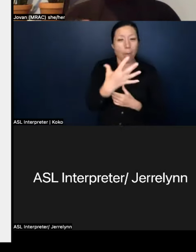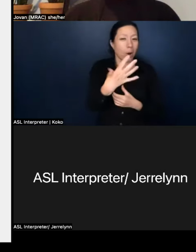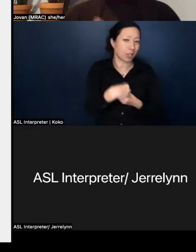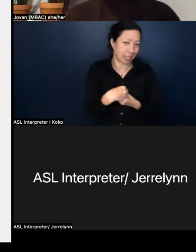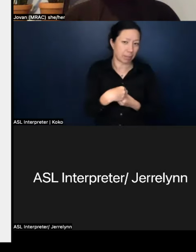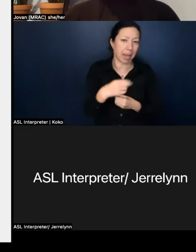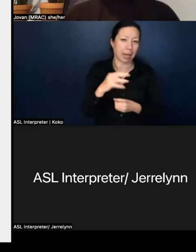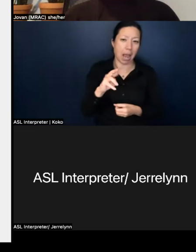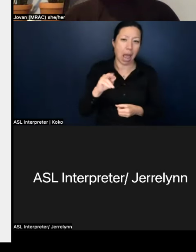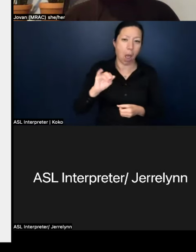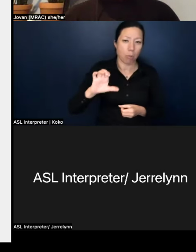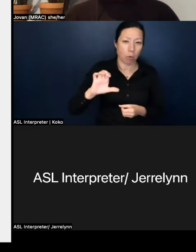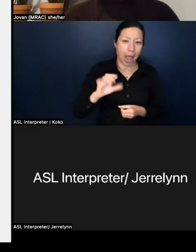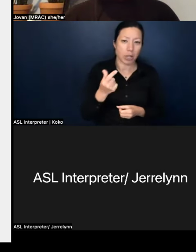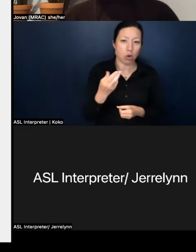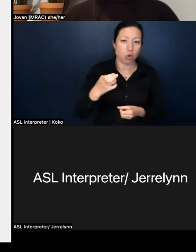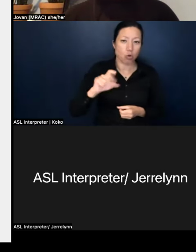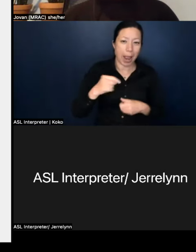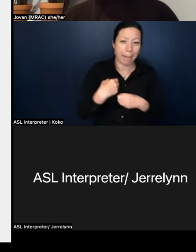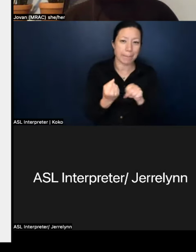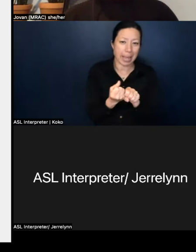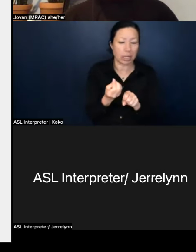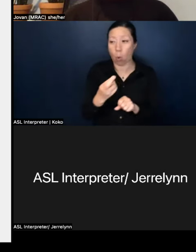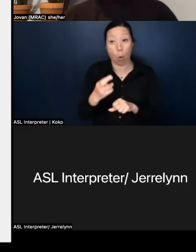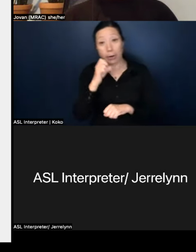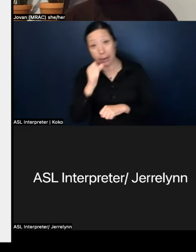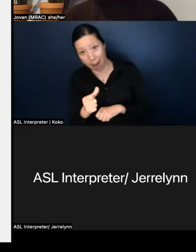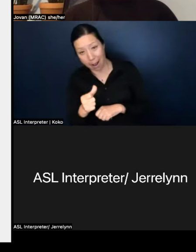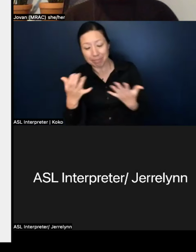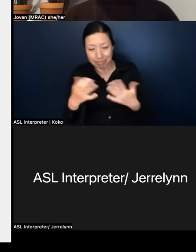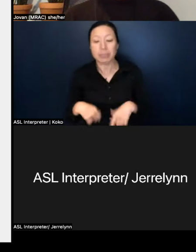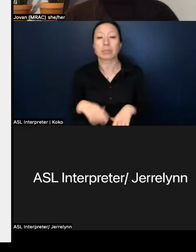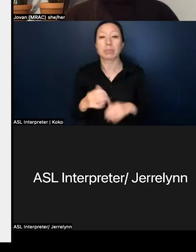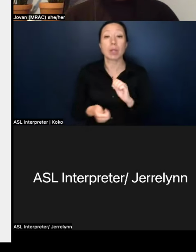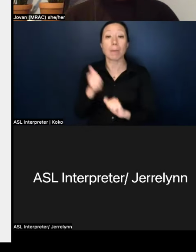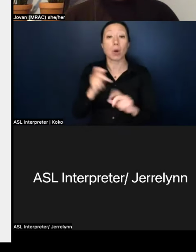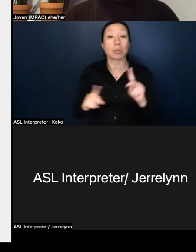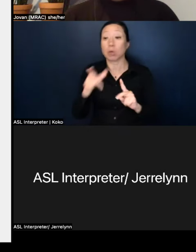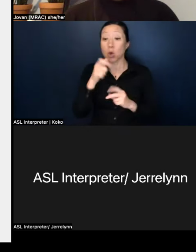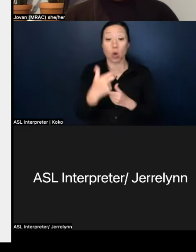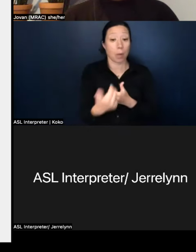The majority of folks that participated in focus groups had never applied to MRAC.